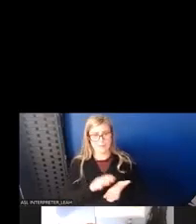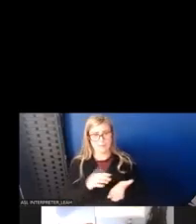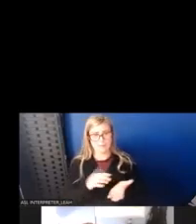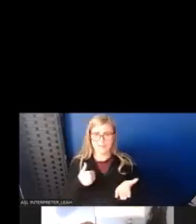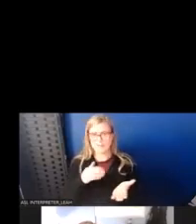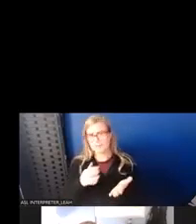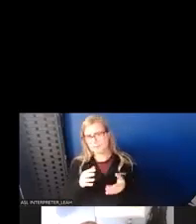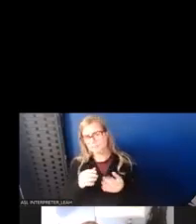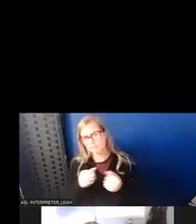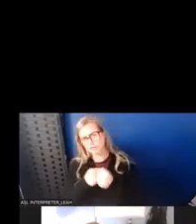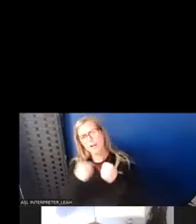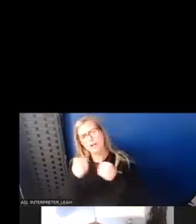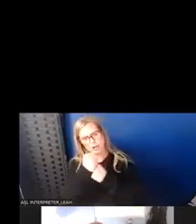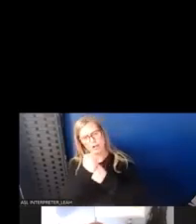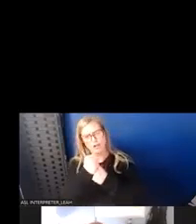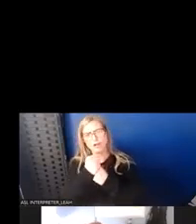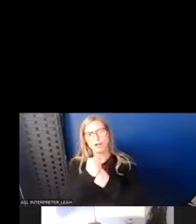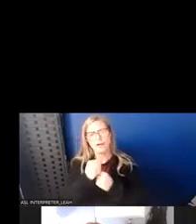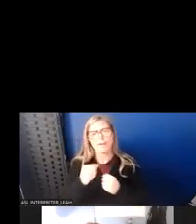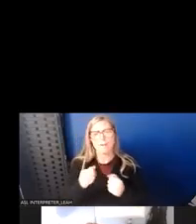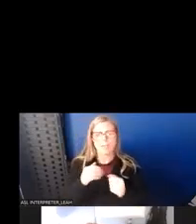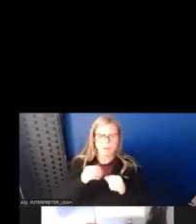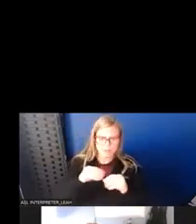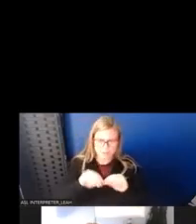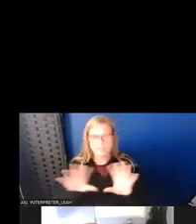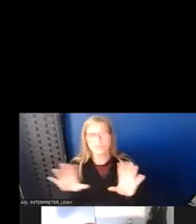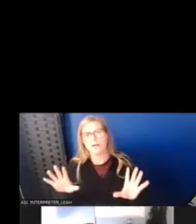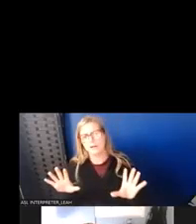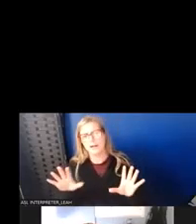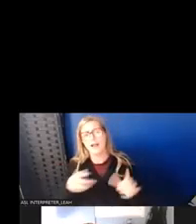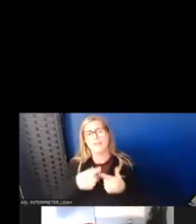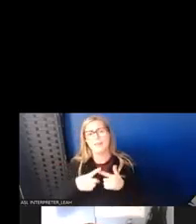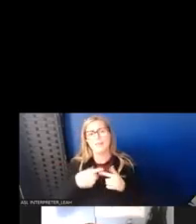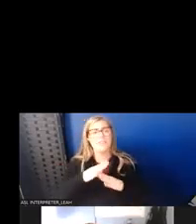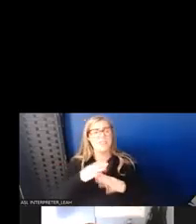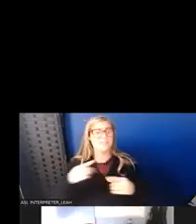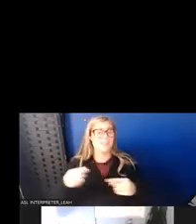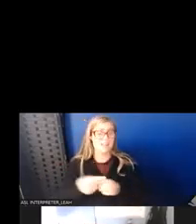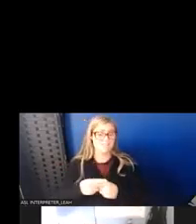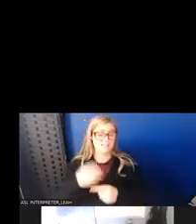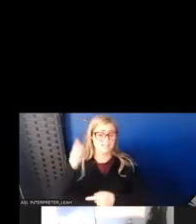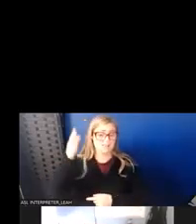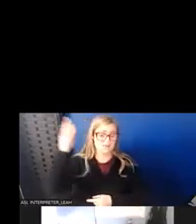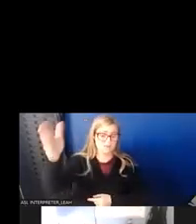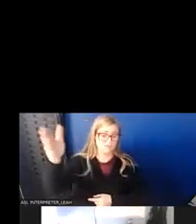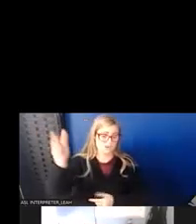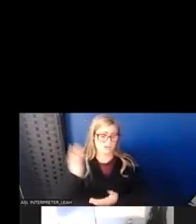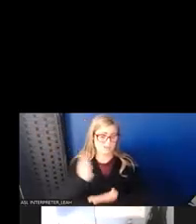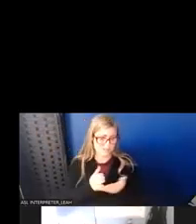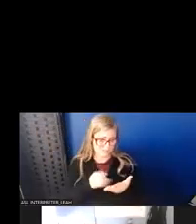and prevents a lot of conflicts in the future. So some of these documents that I think almost every team should